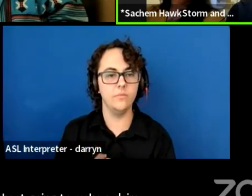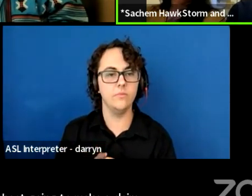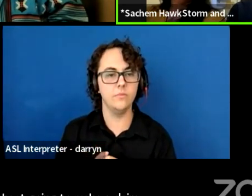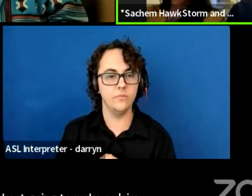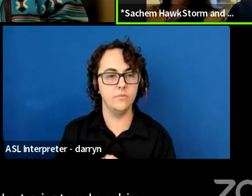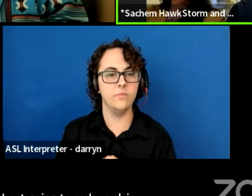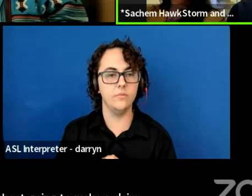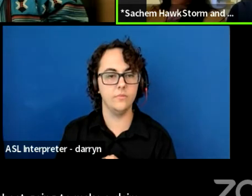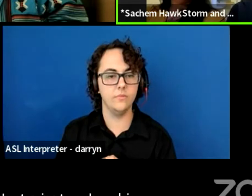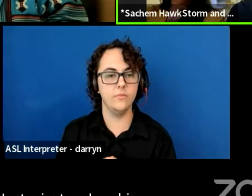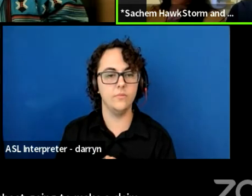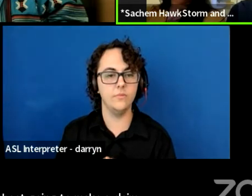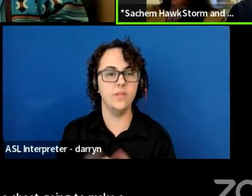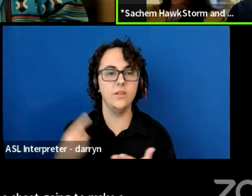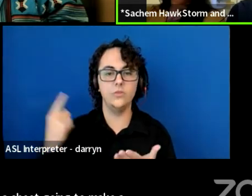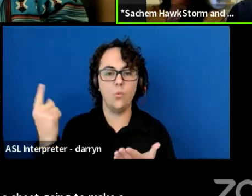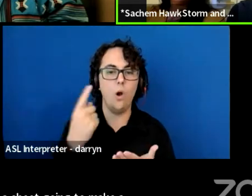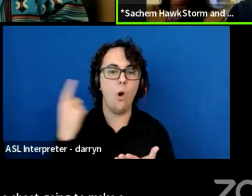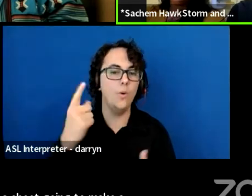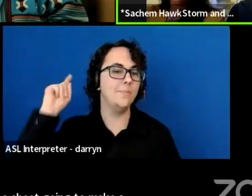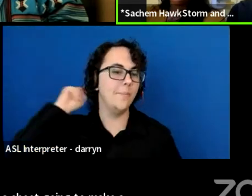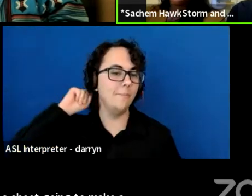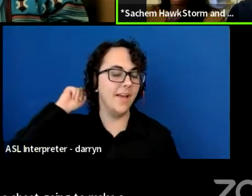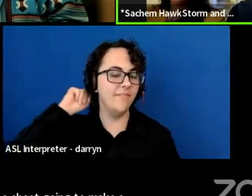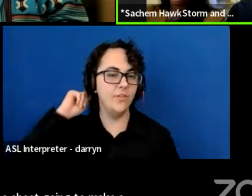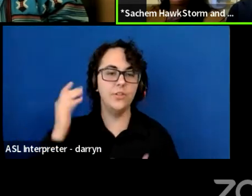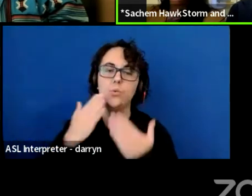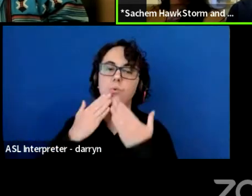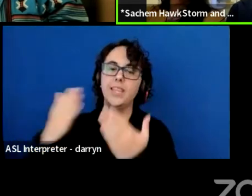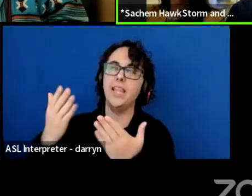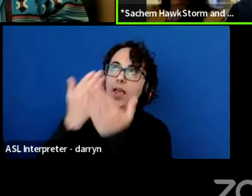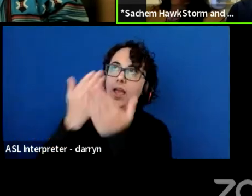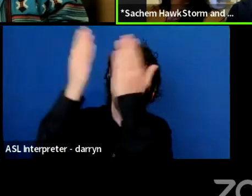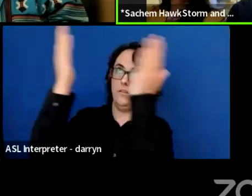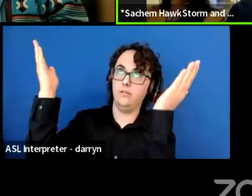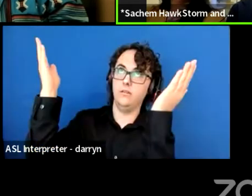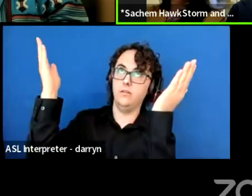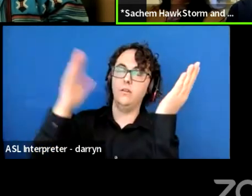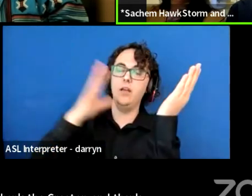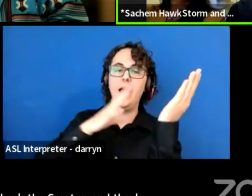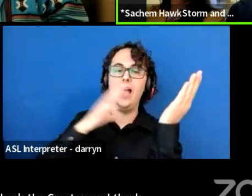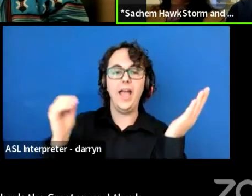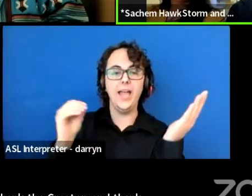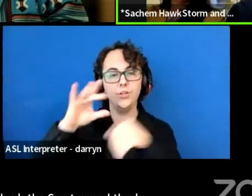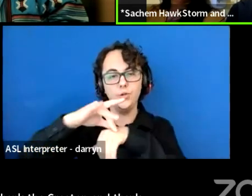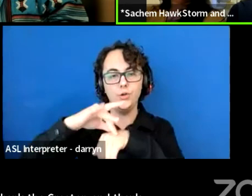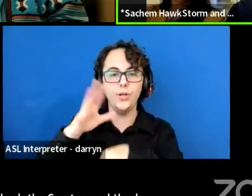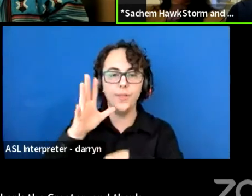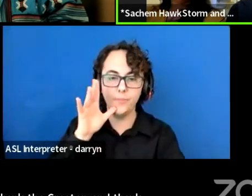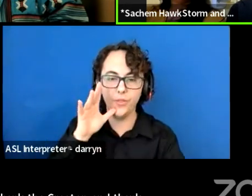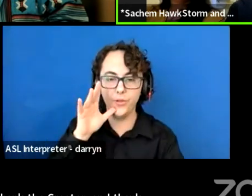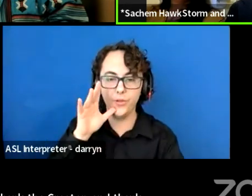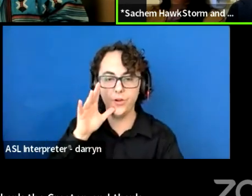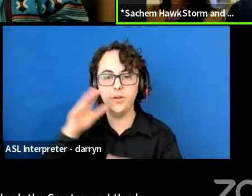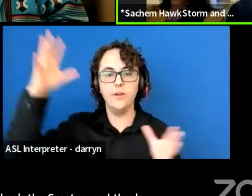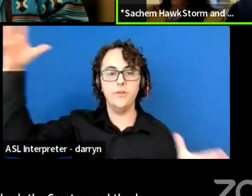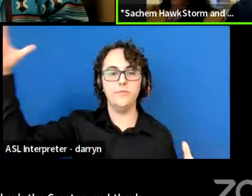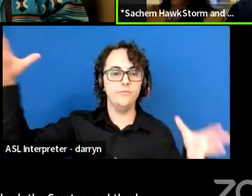and to always be mindful to thank the creator and thank the earth Mother for bringing us together